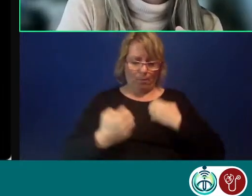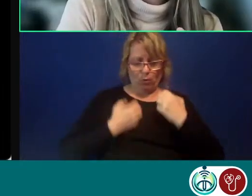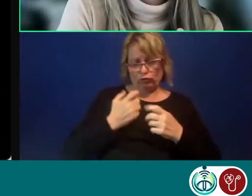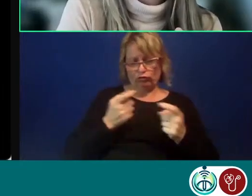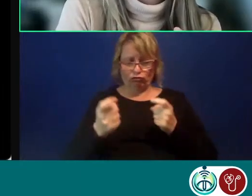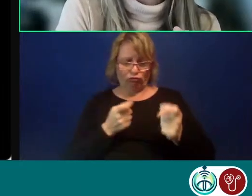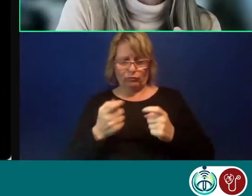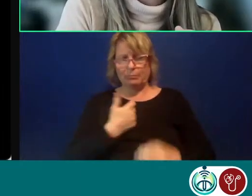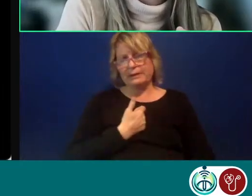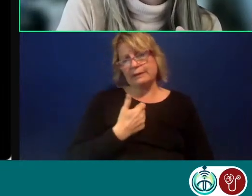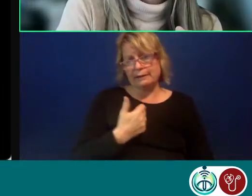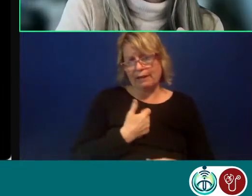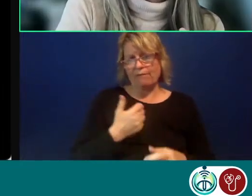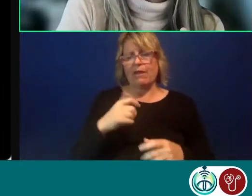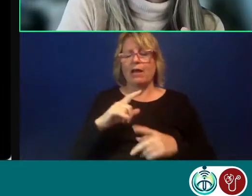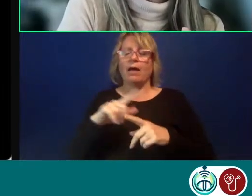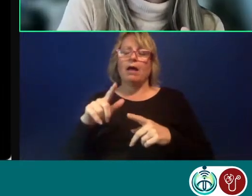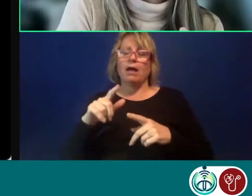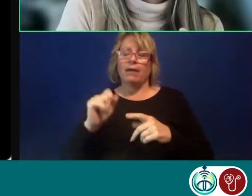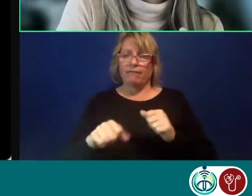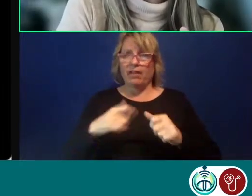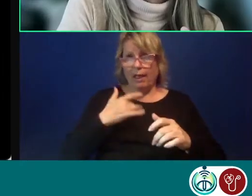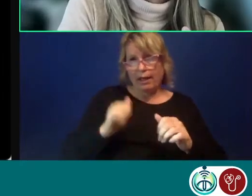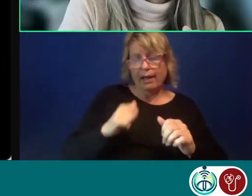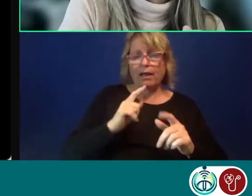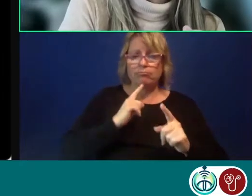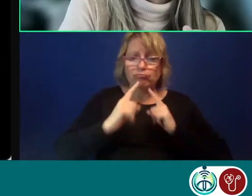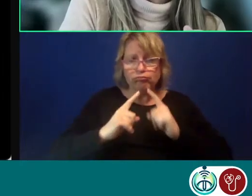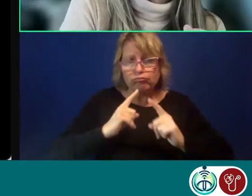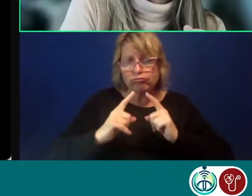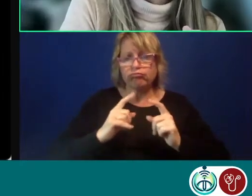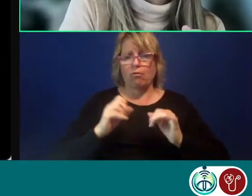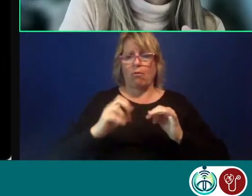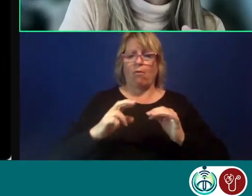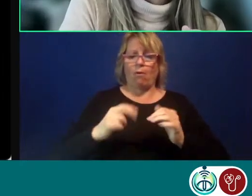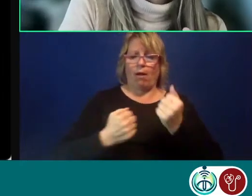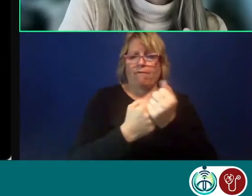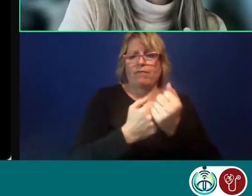feel like they can talk to you and advocate for themselves appropriately about their healthcare.